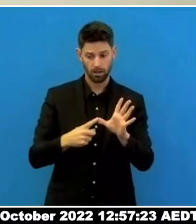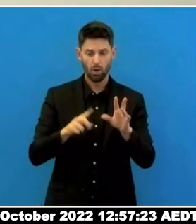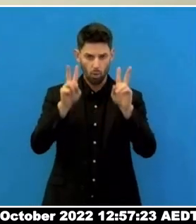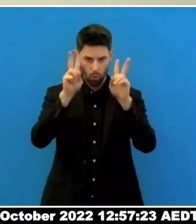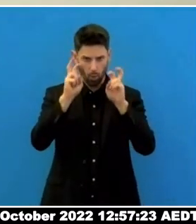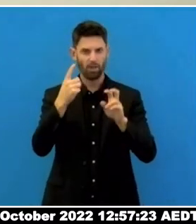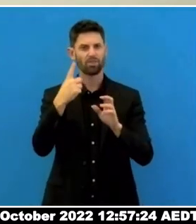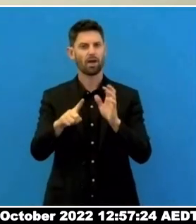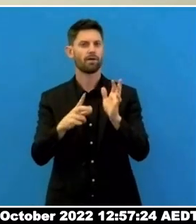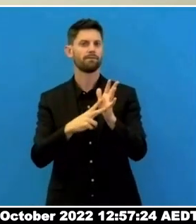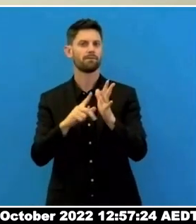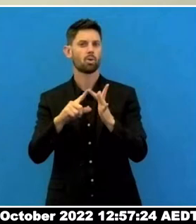I'm not 100 per cent sure.